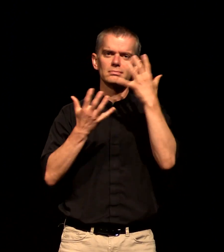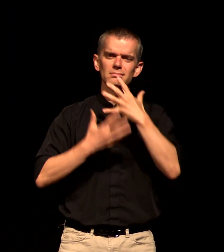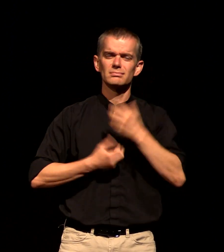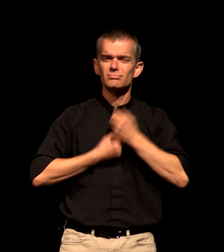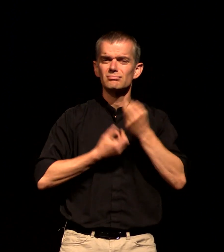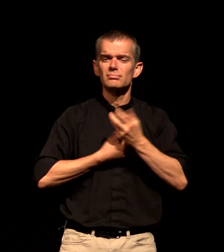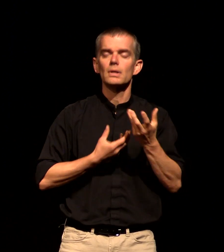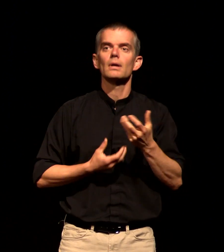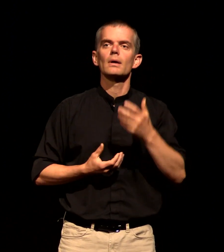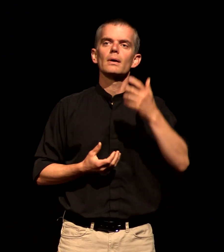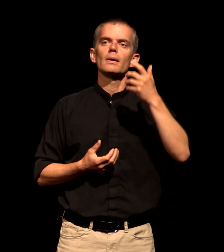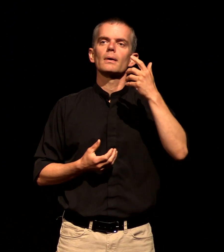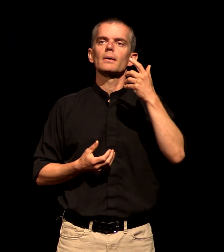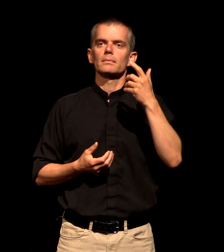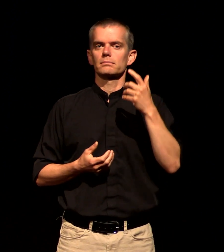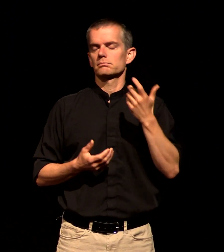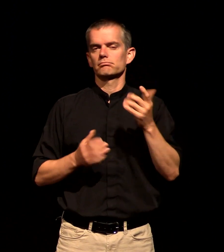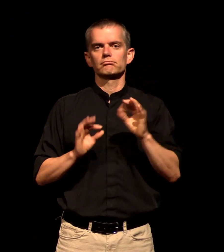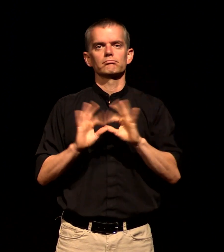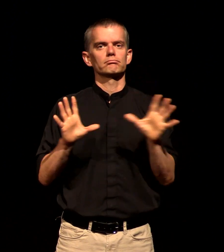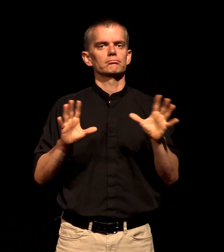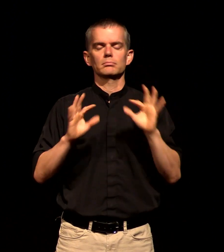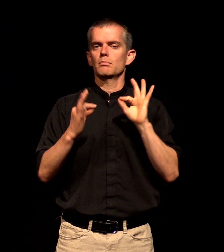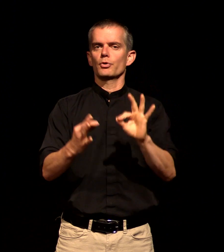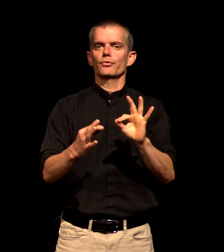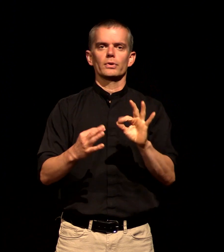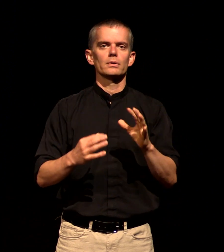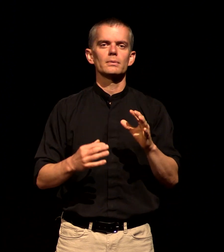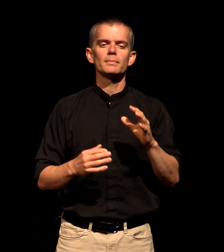turns out that lament is one of the most faithful responses to